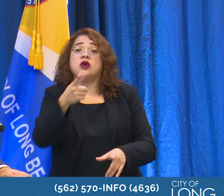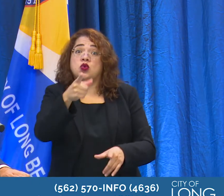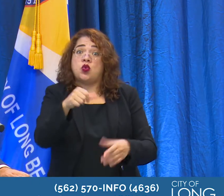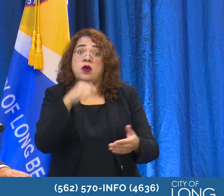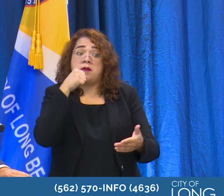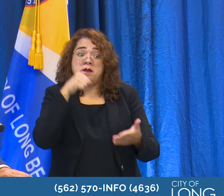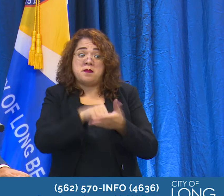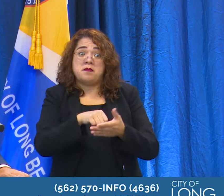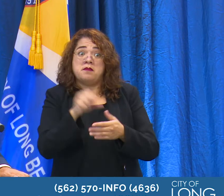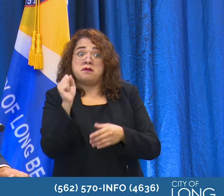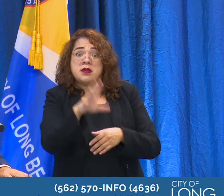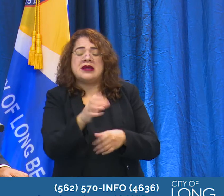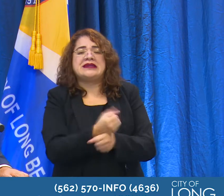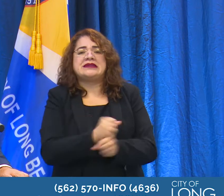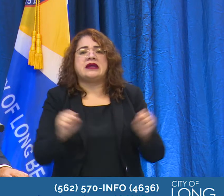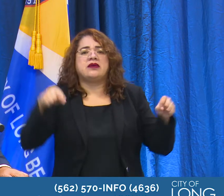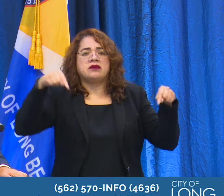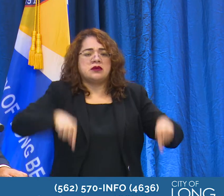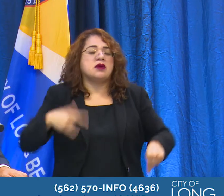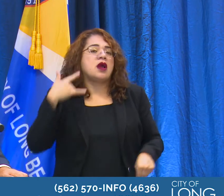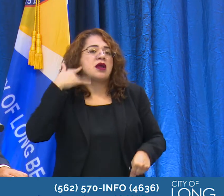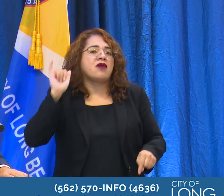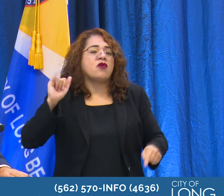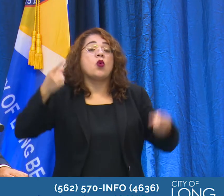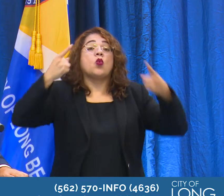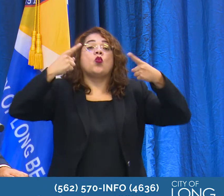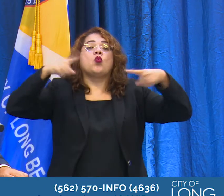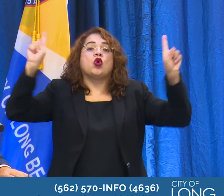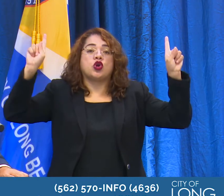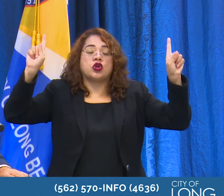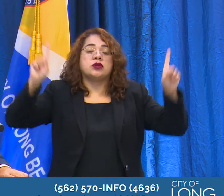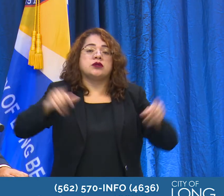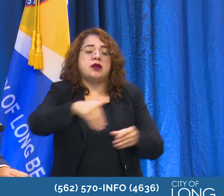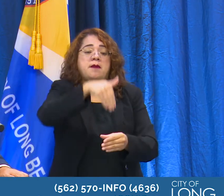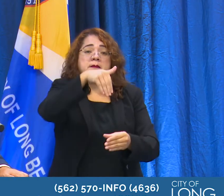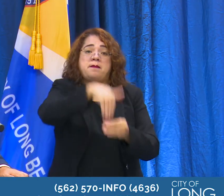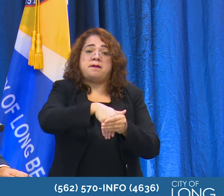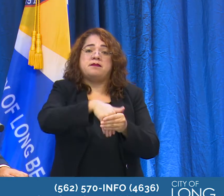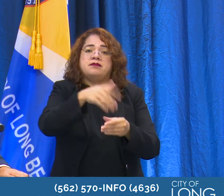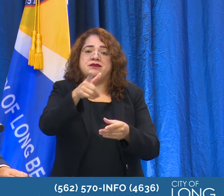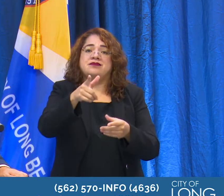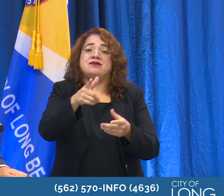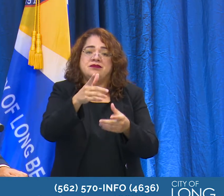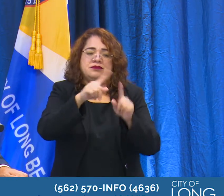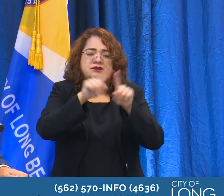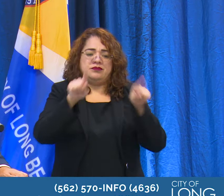Voting by mail in California works. Ballots will will arrive at voting